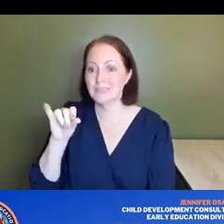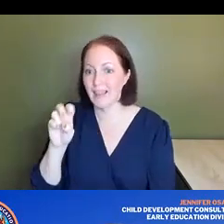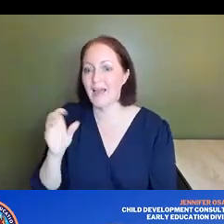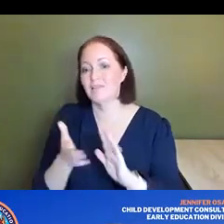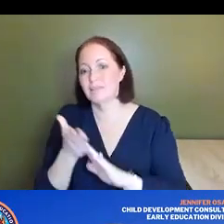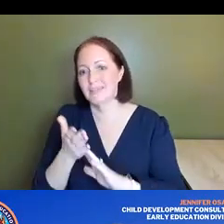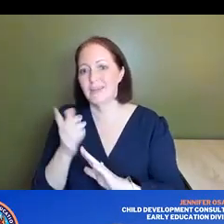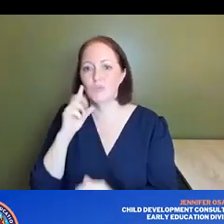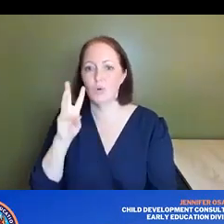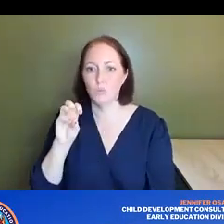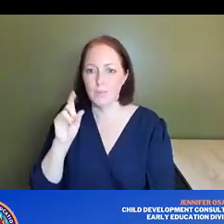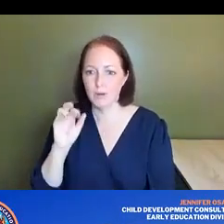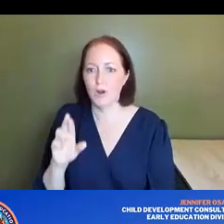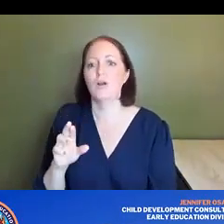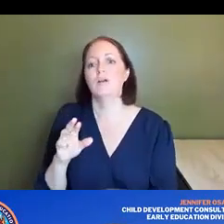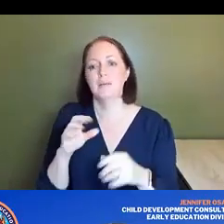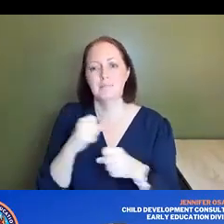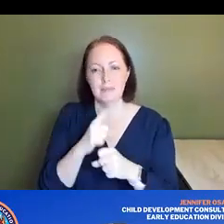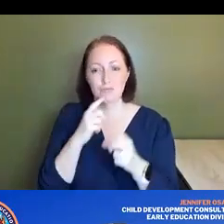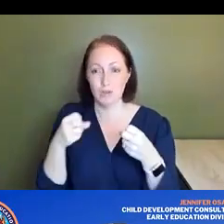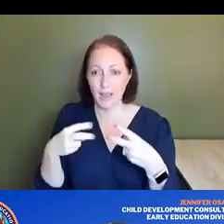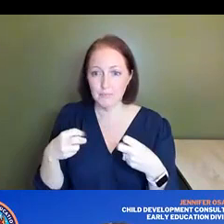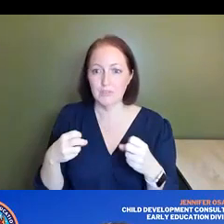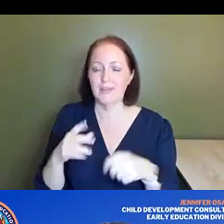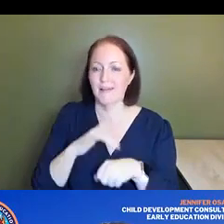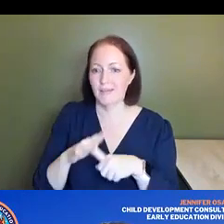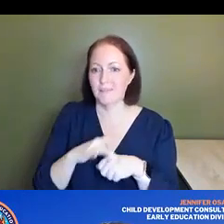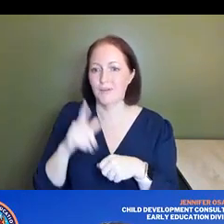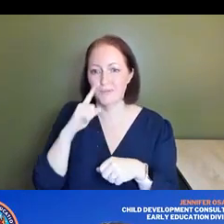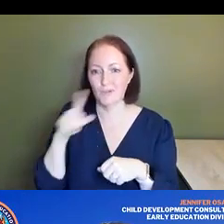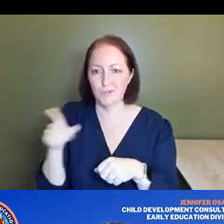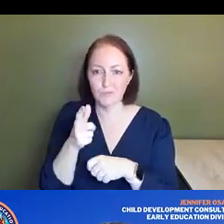They help ensure that there's closed captioning available for you to utilize during the webinar.